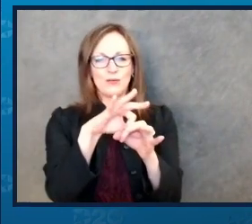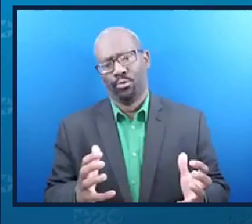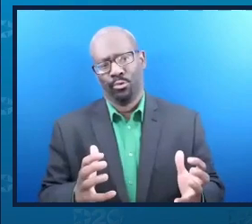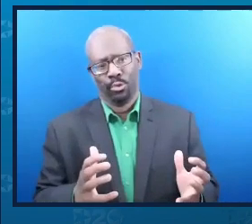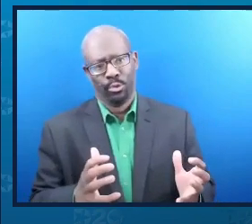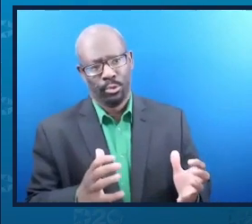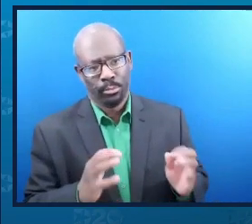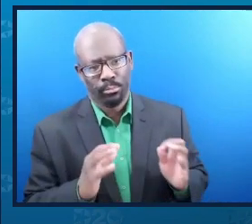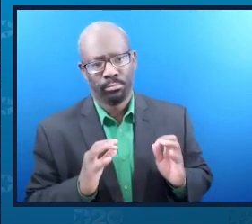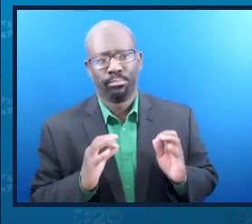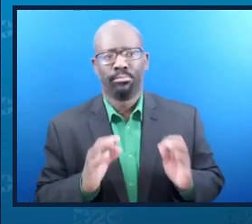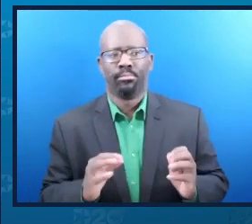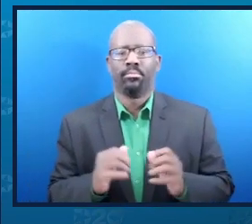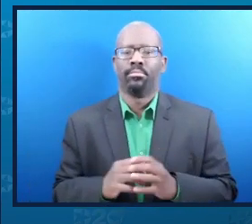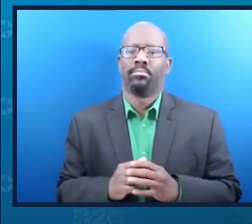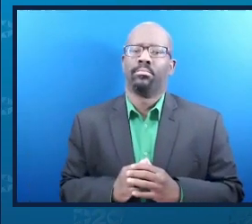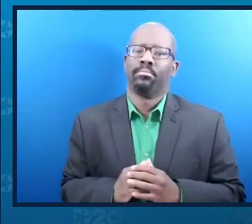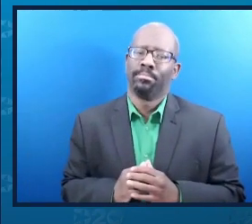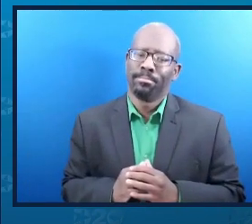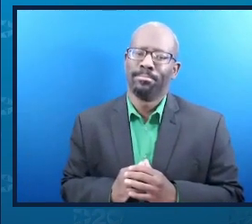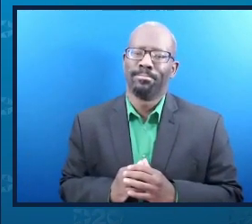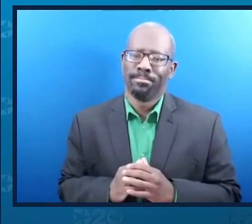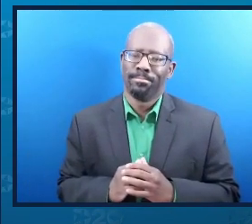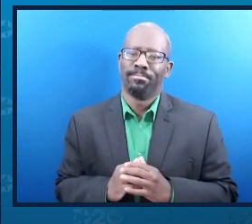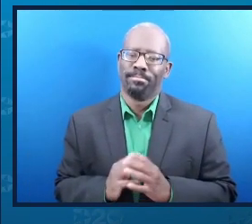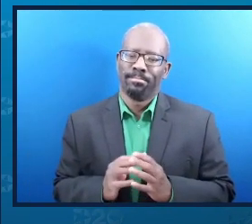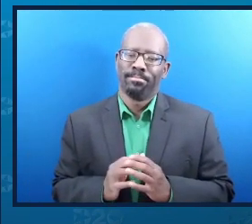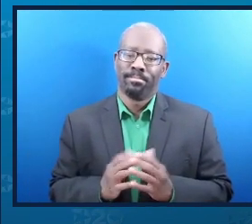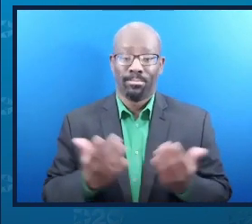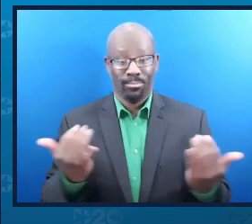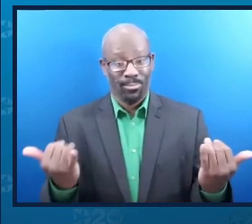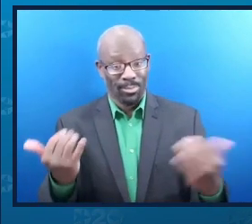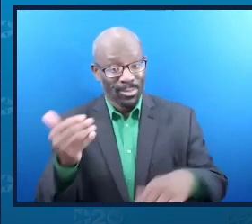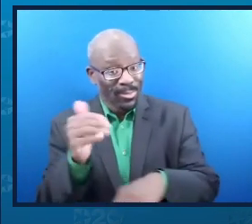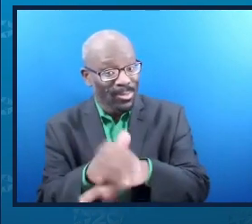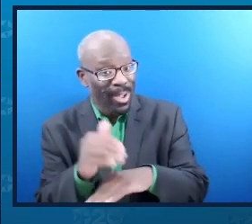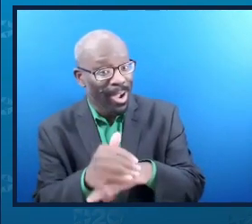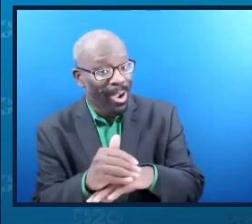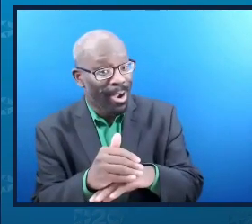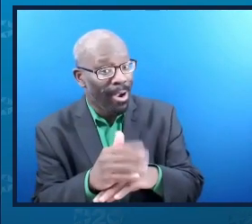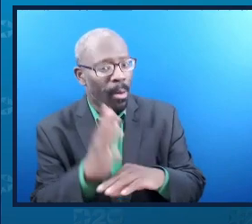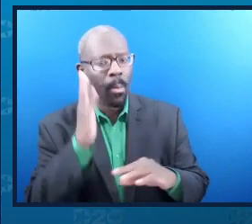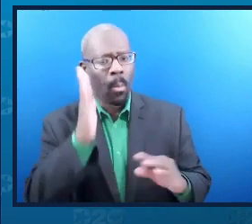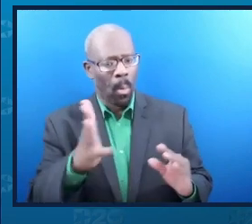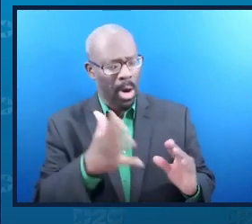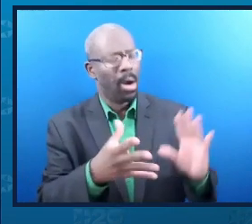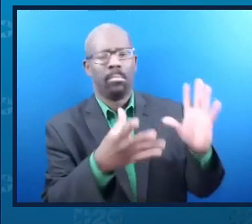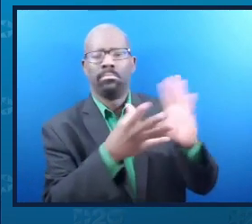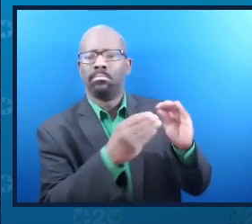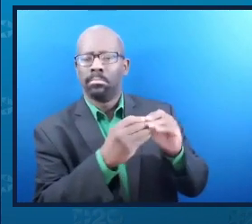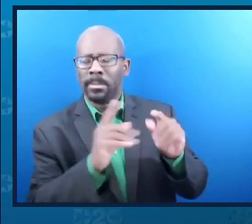THANK YOU VERY MUCH.